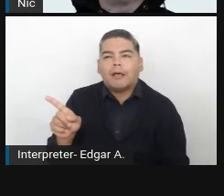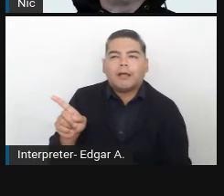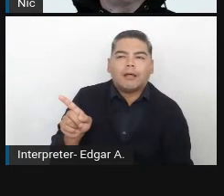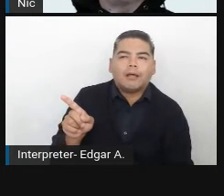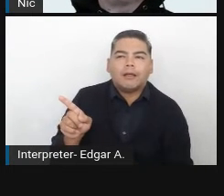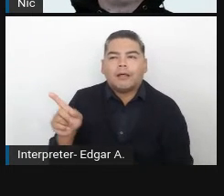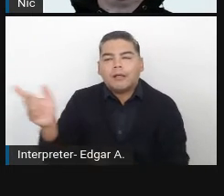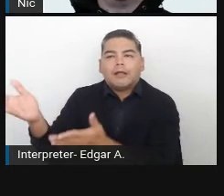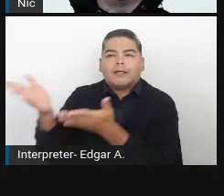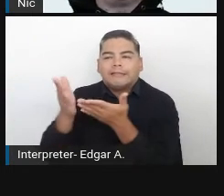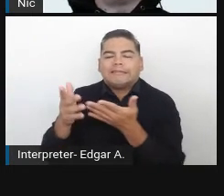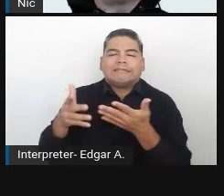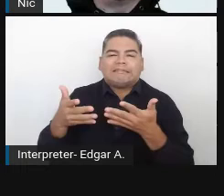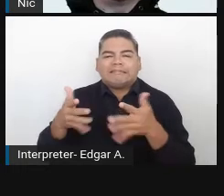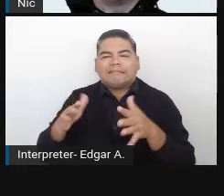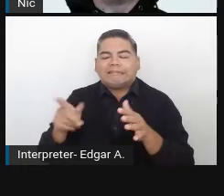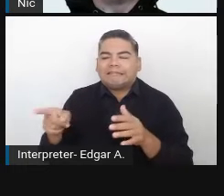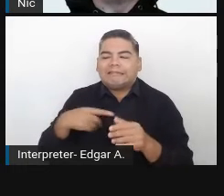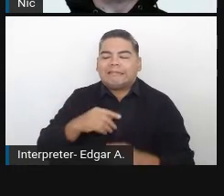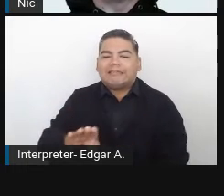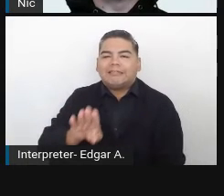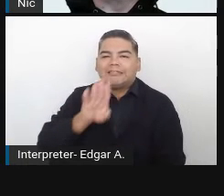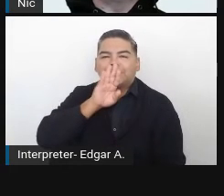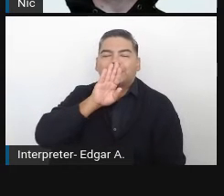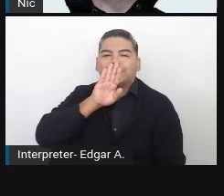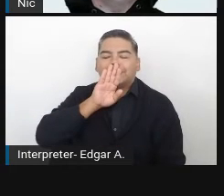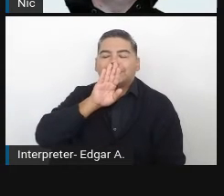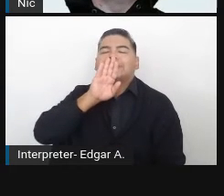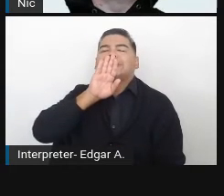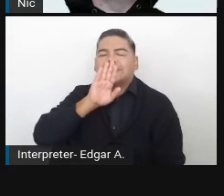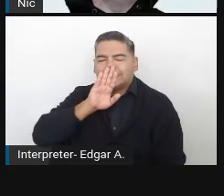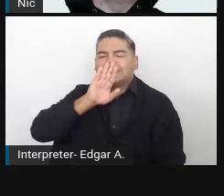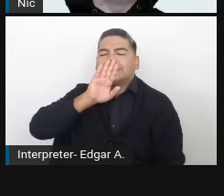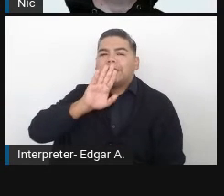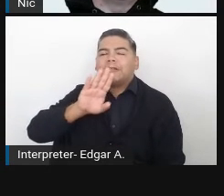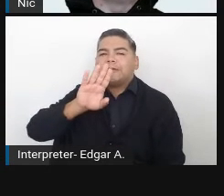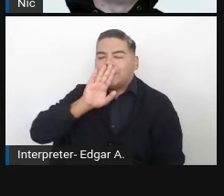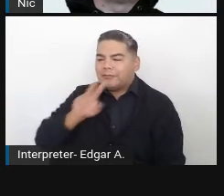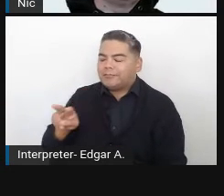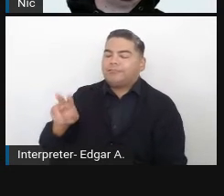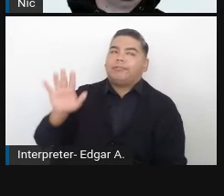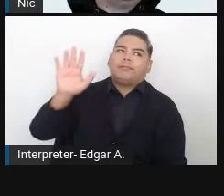They were mostly frustrating, but it was so frustrating. It was quite amusing.